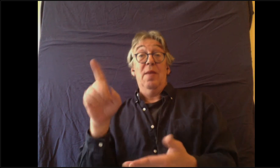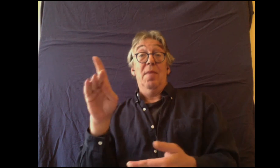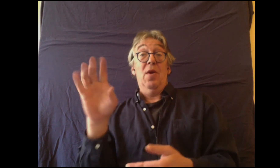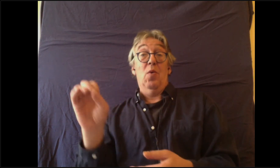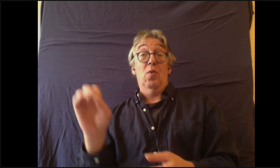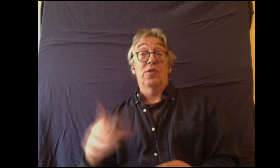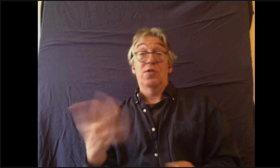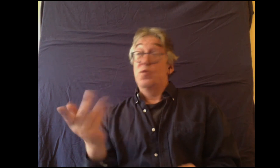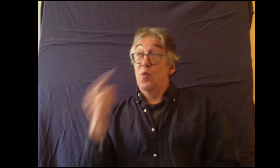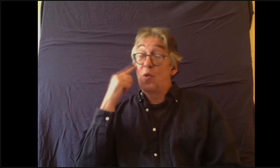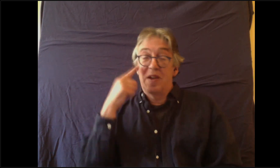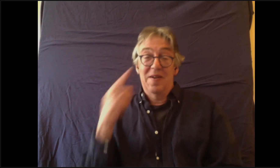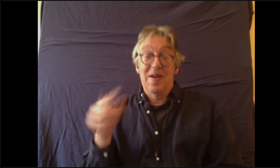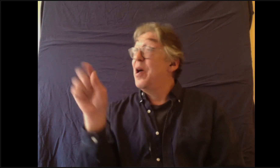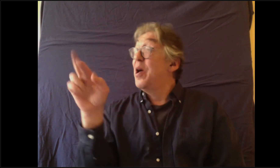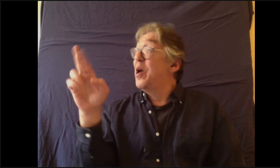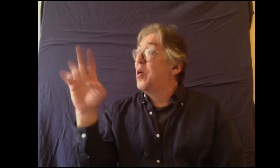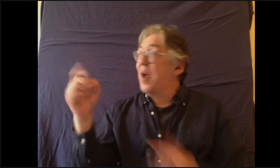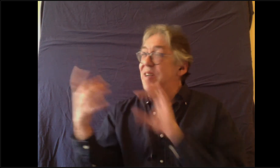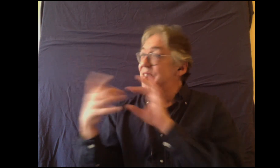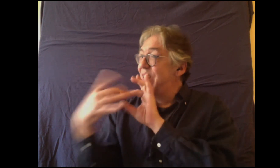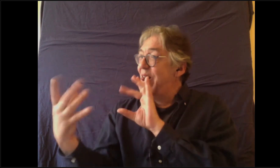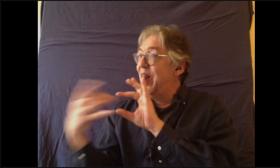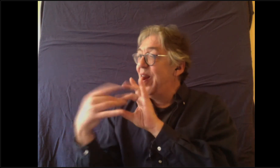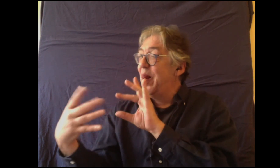Grace, are you there? Can you hear me?